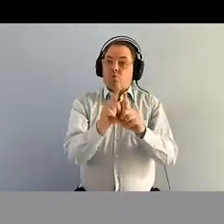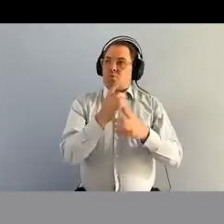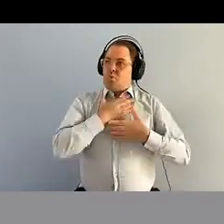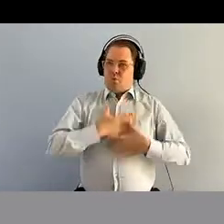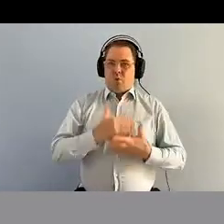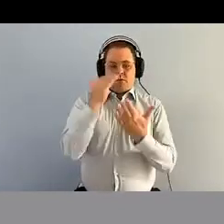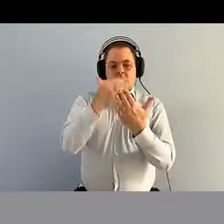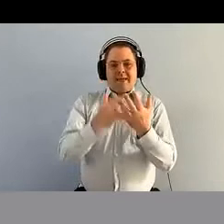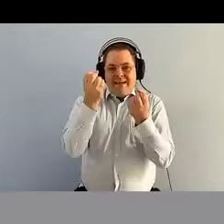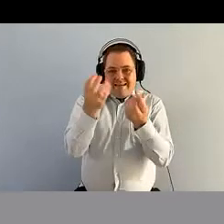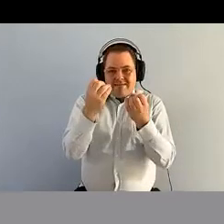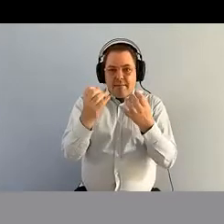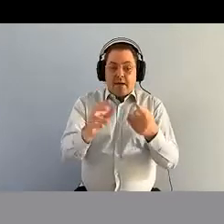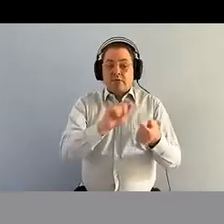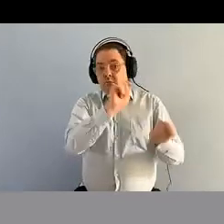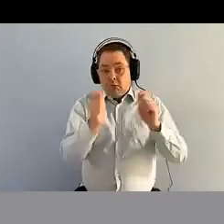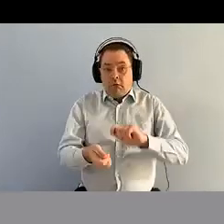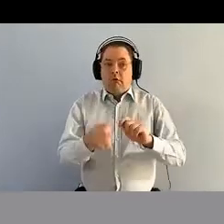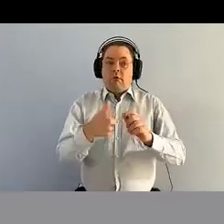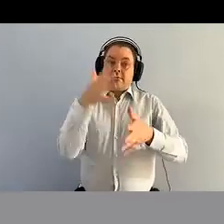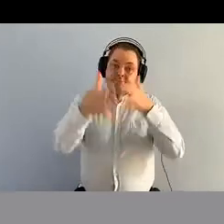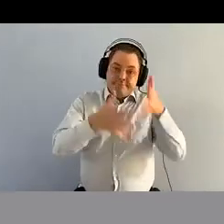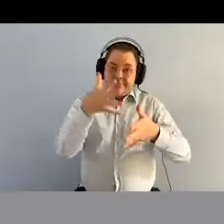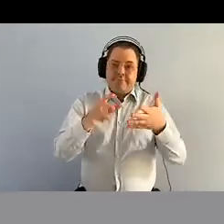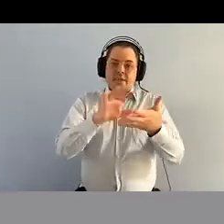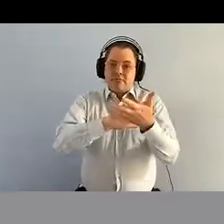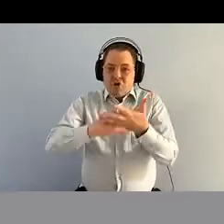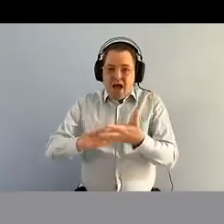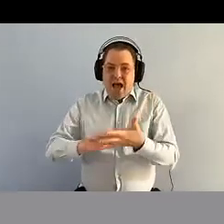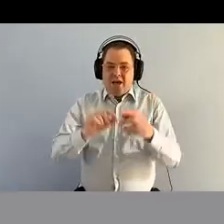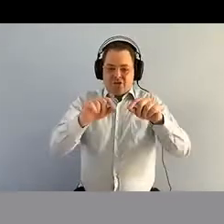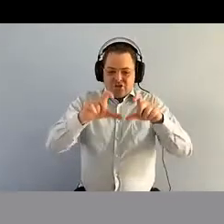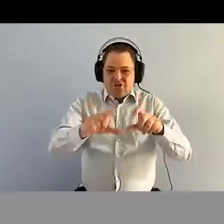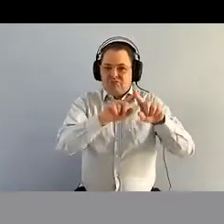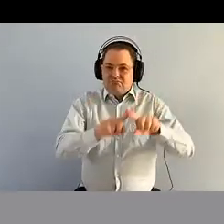of WASH facilities, providing information about COVID-19